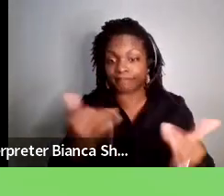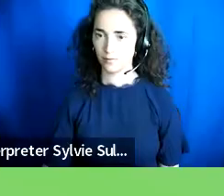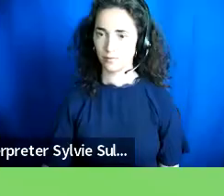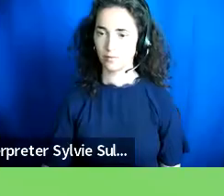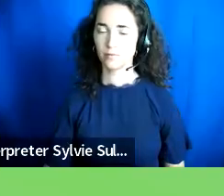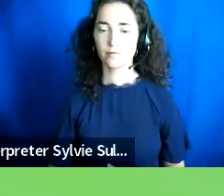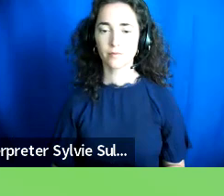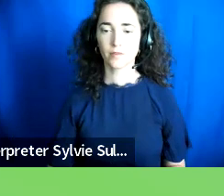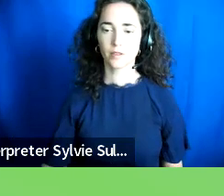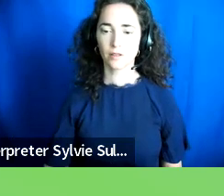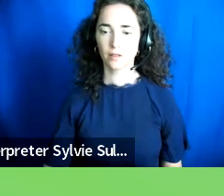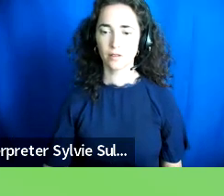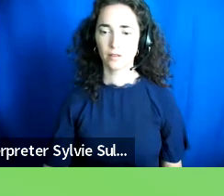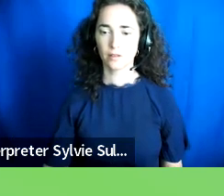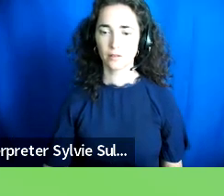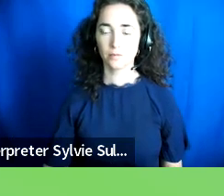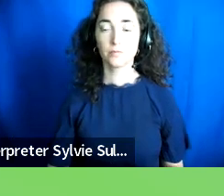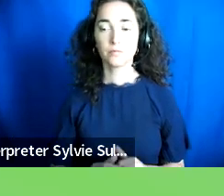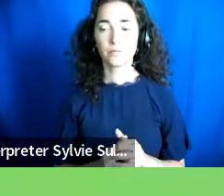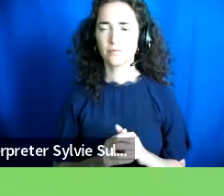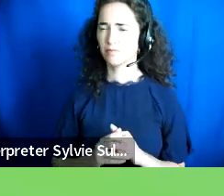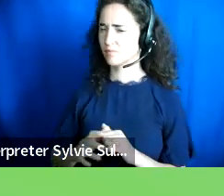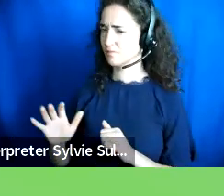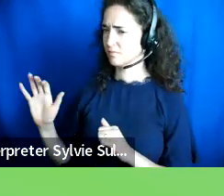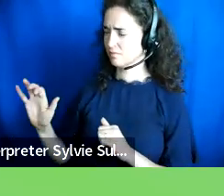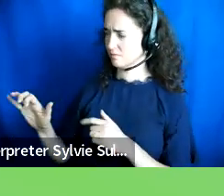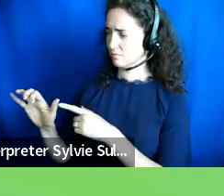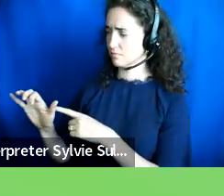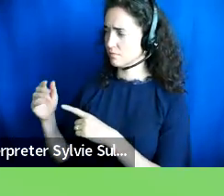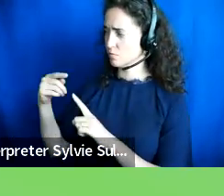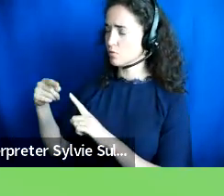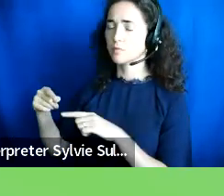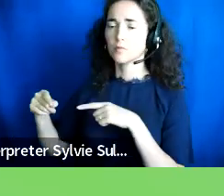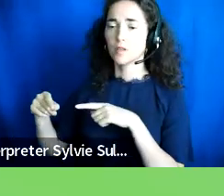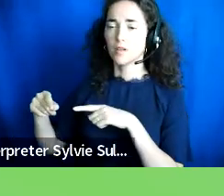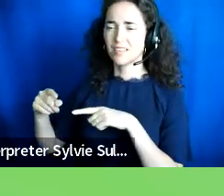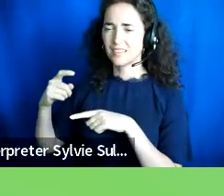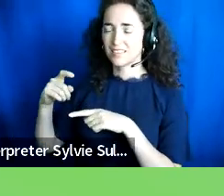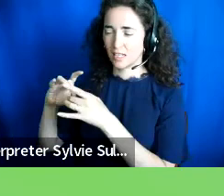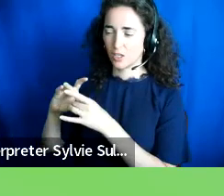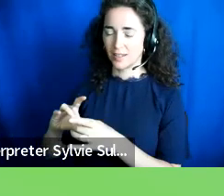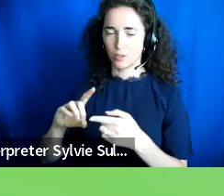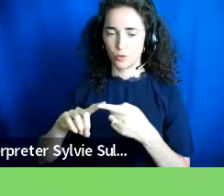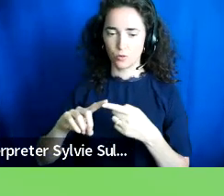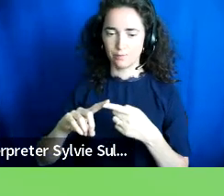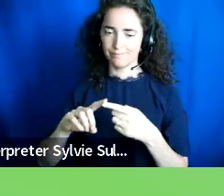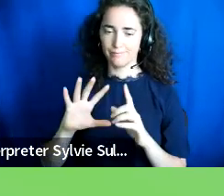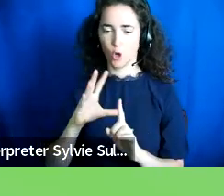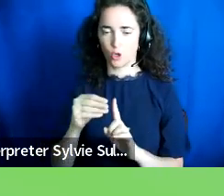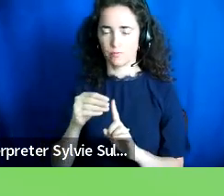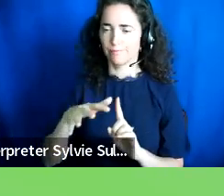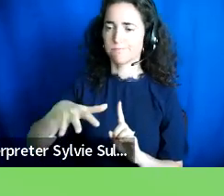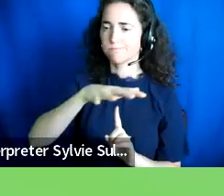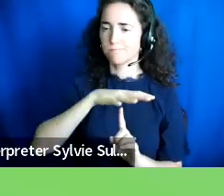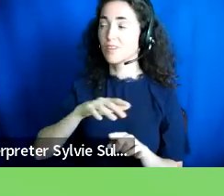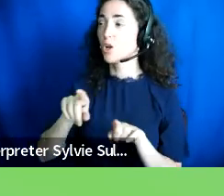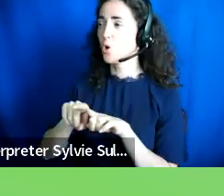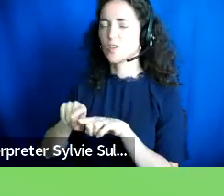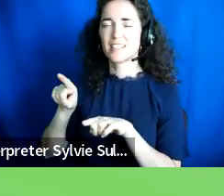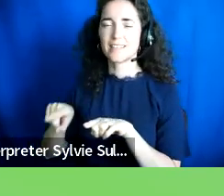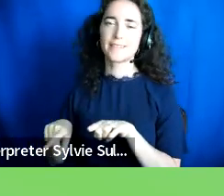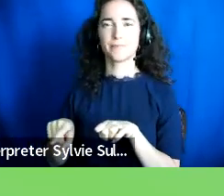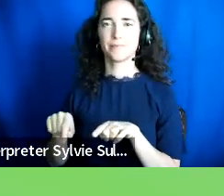And then, Harlan, you were We were talking earlier. you know about this is an advocacy kind of leadership for transition, age, youth.